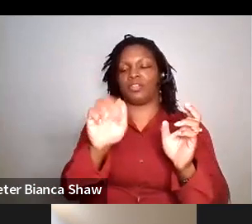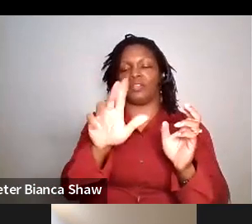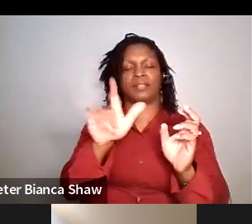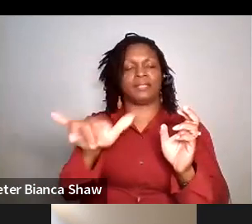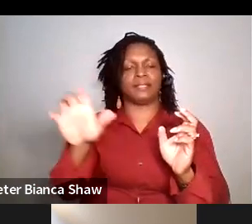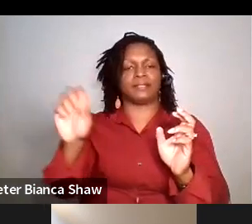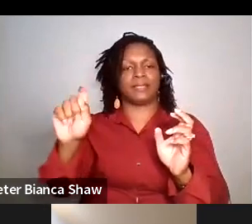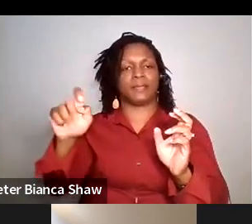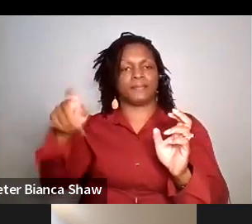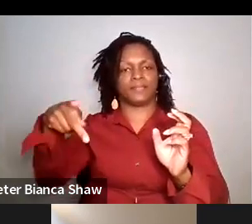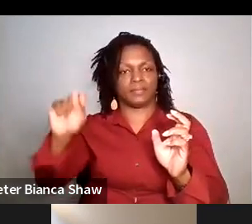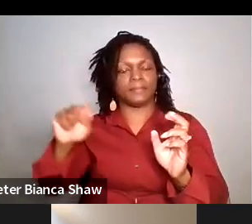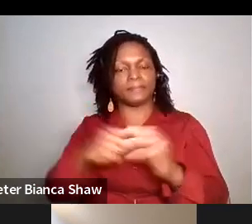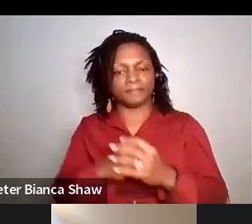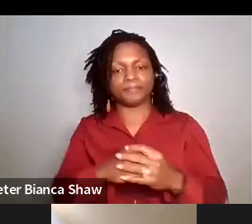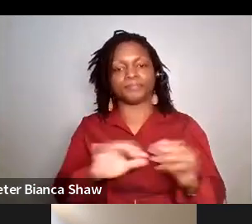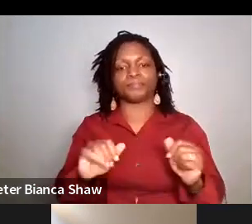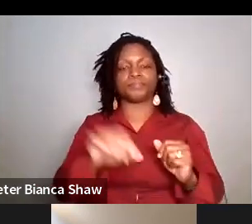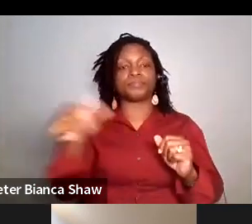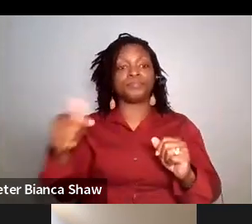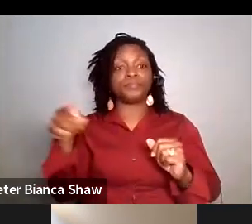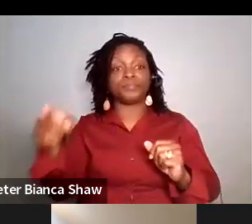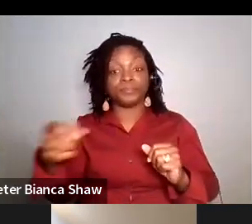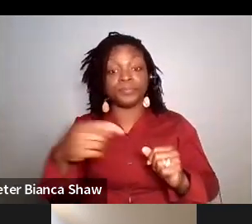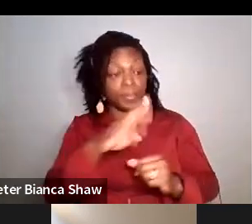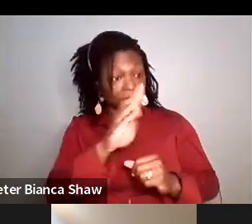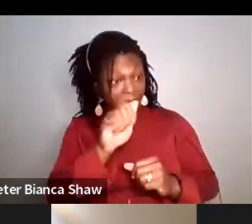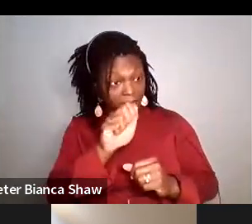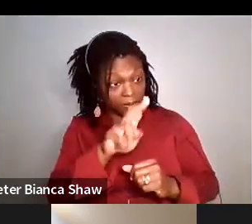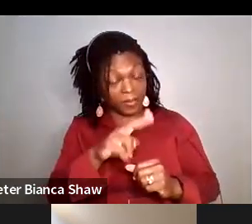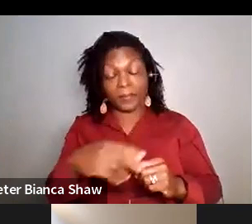My name is Beau Brooks. I am the father of Spencer, who was 6 years old.